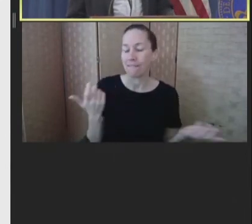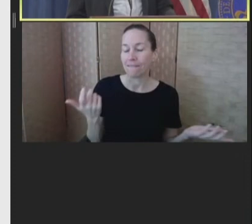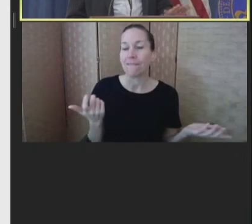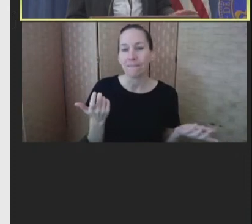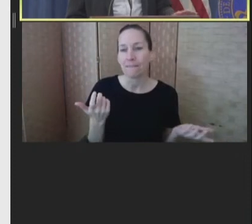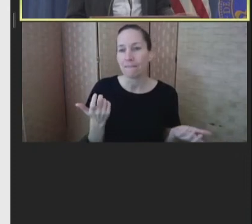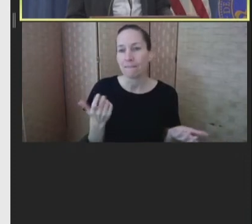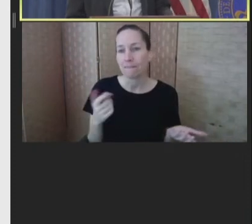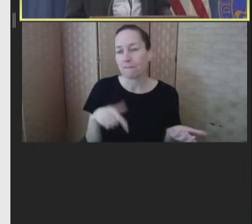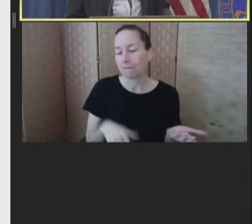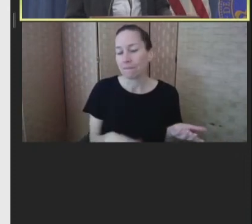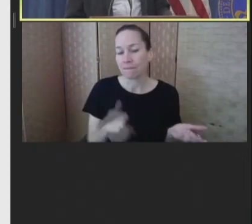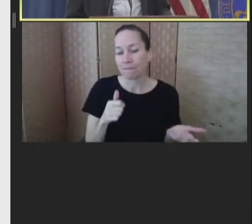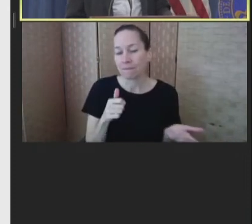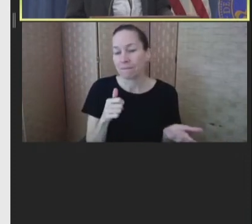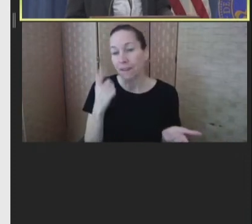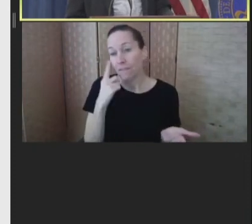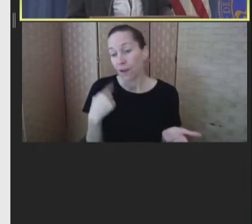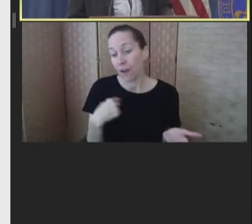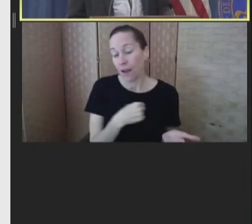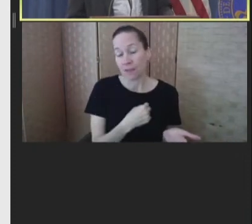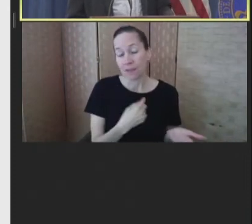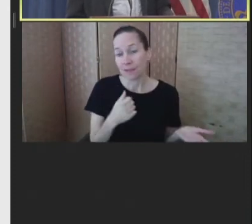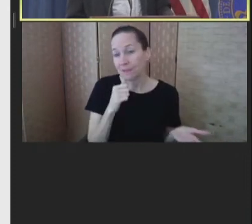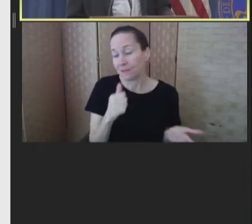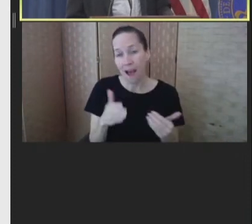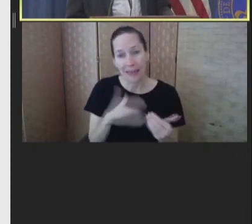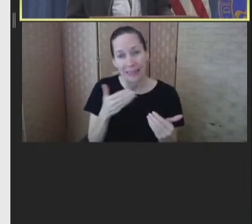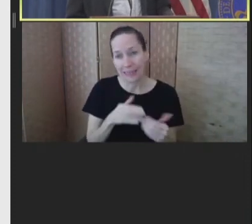on the ground. You know, for those of us that -- this has not been easy work. This has been